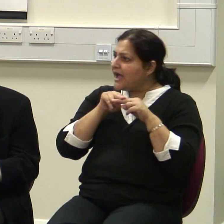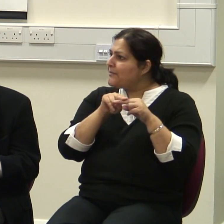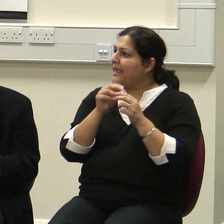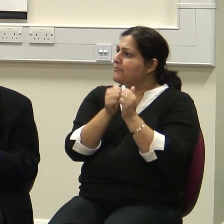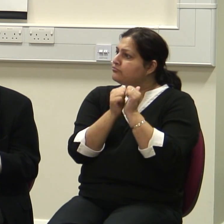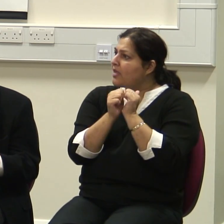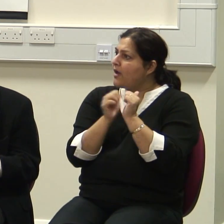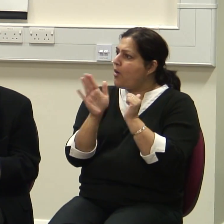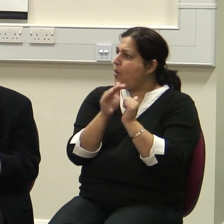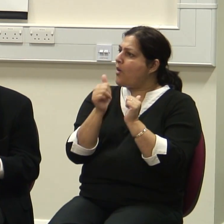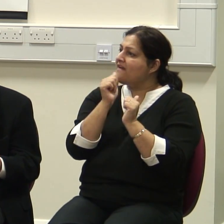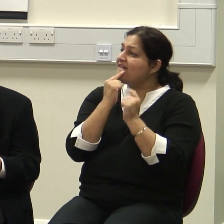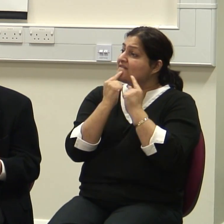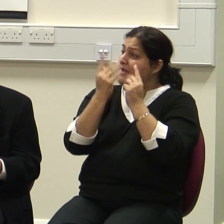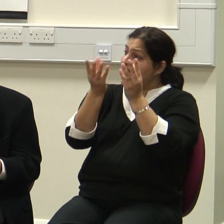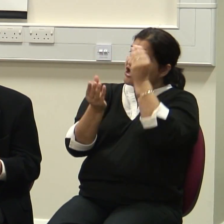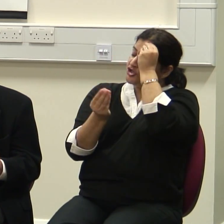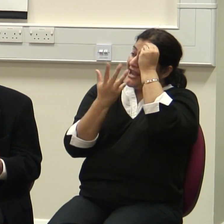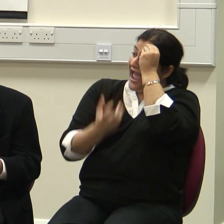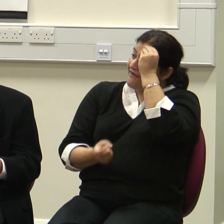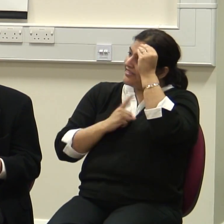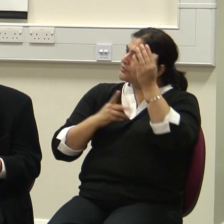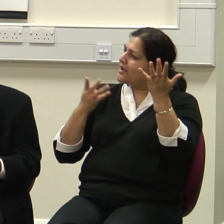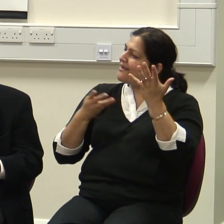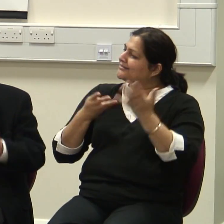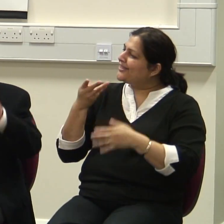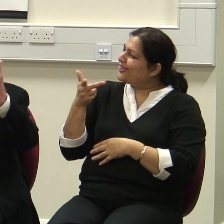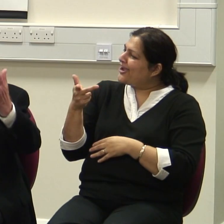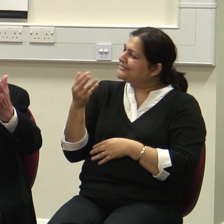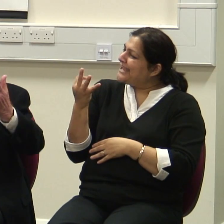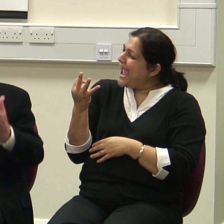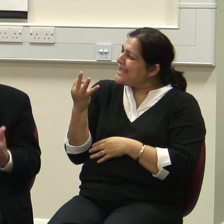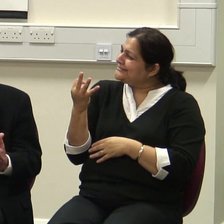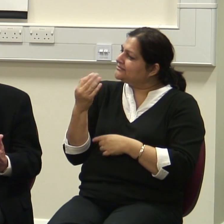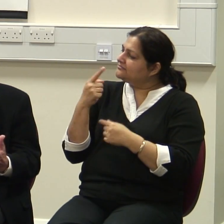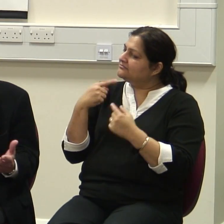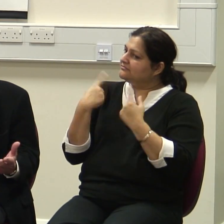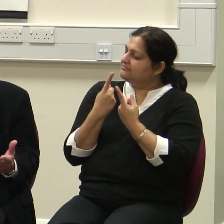and decide to leave Hungary in 1938. That was the difference between all the hundreds